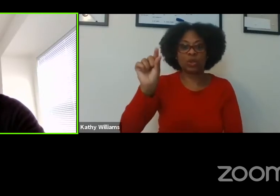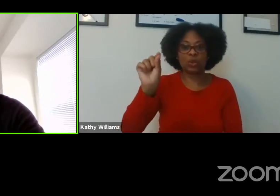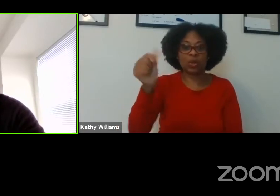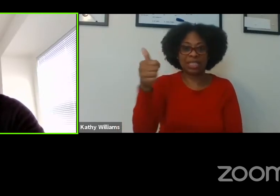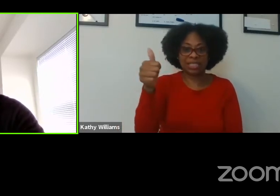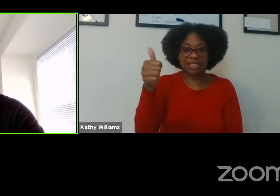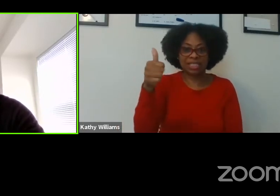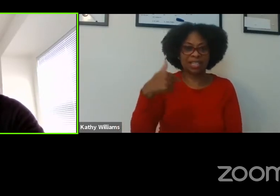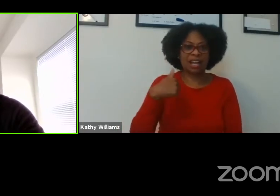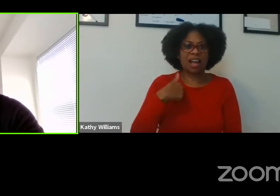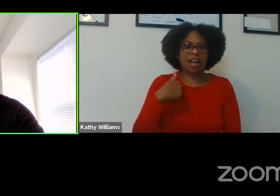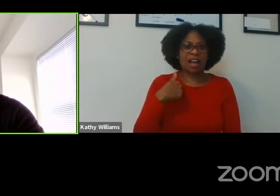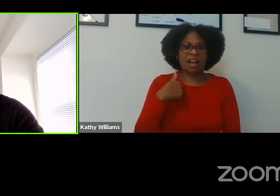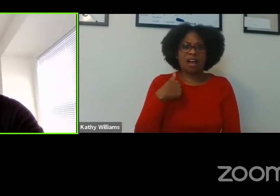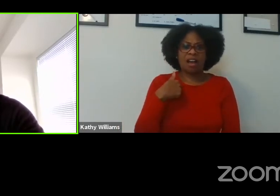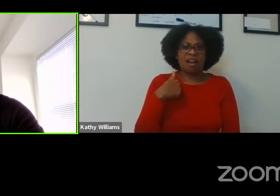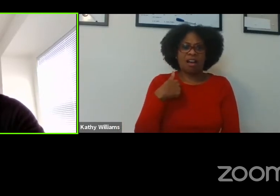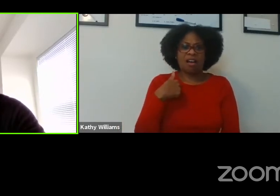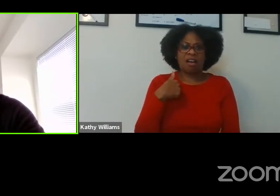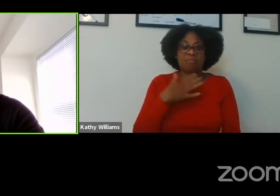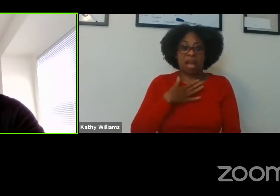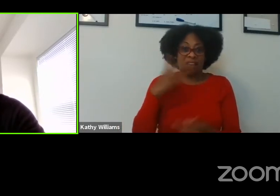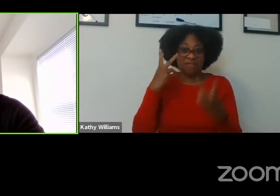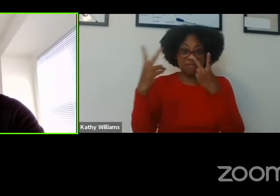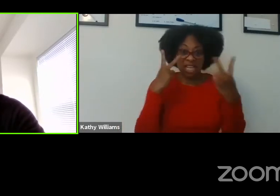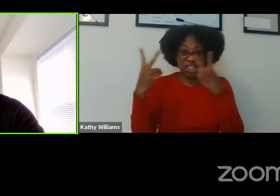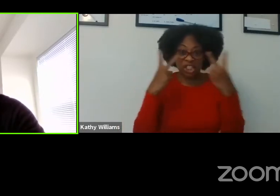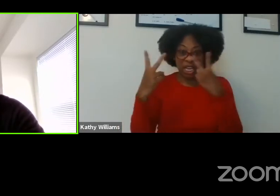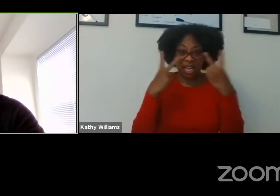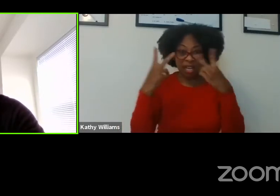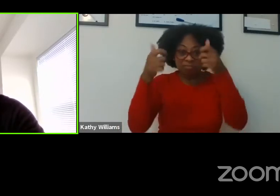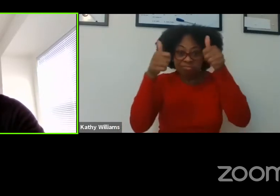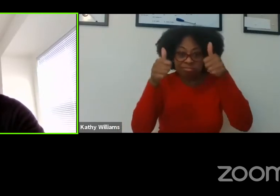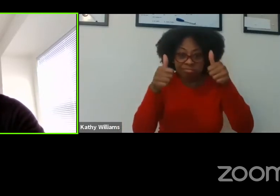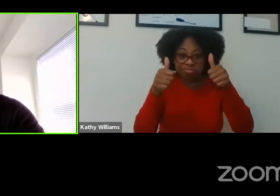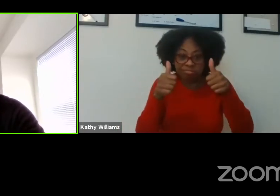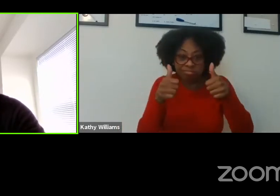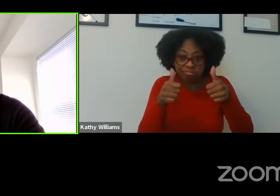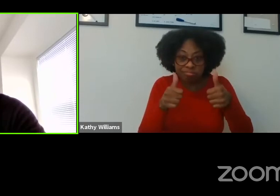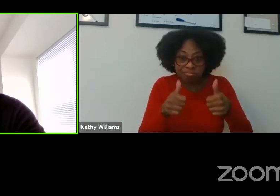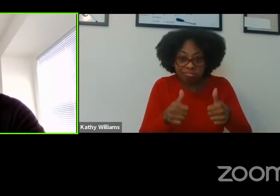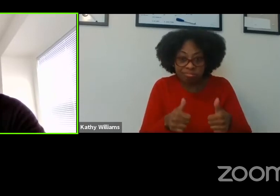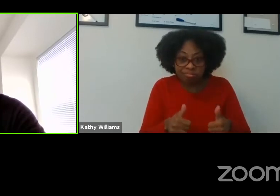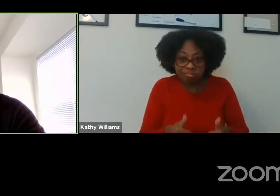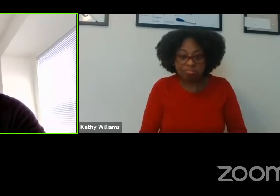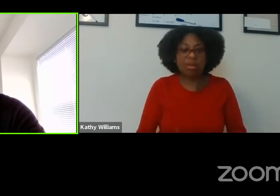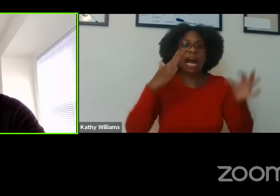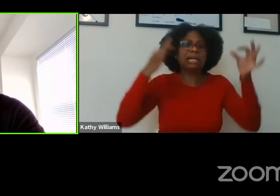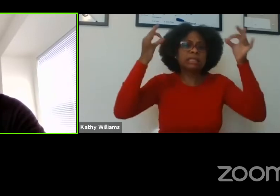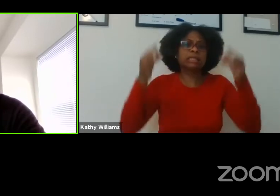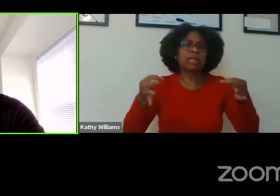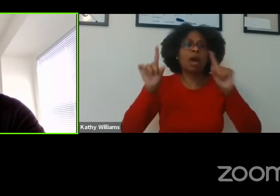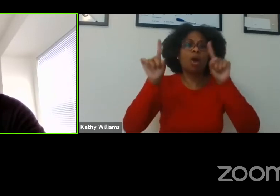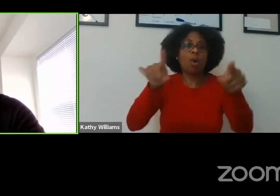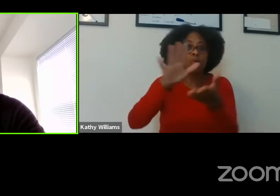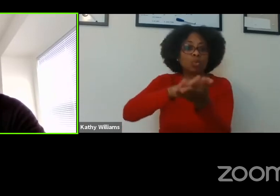I ended up losing a significant amount of my vision, and so I decided to go to school,